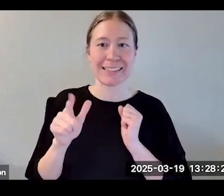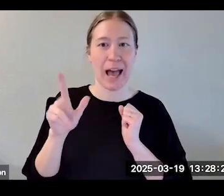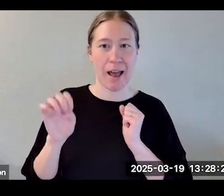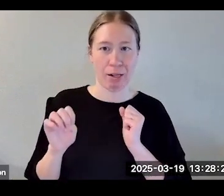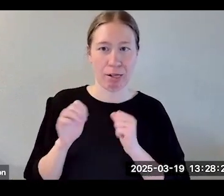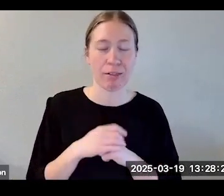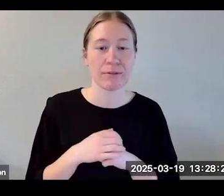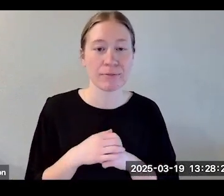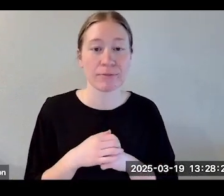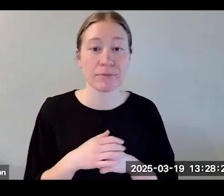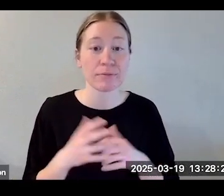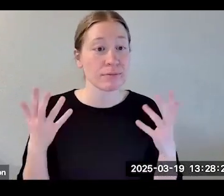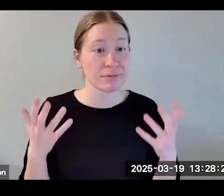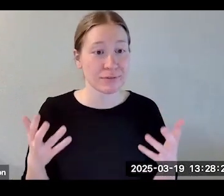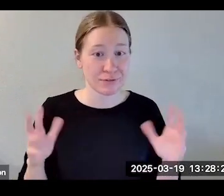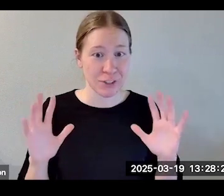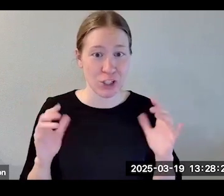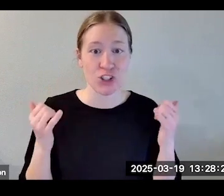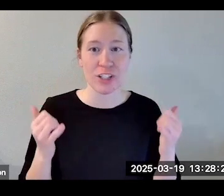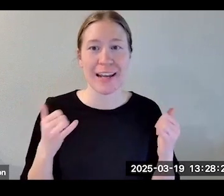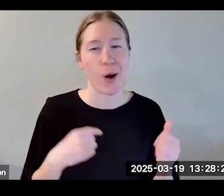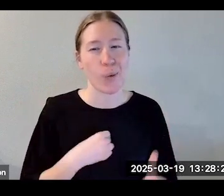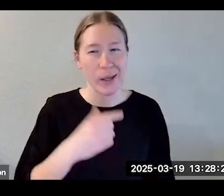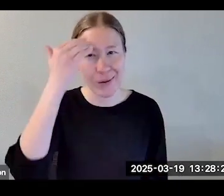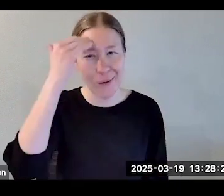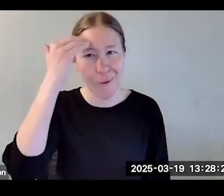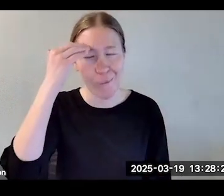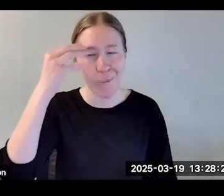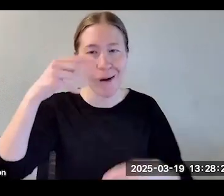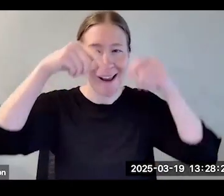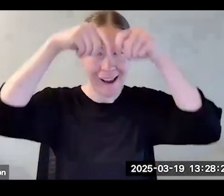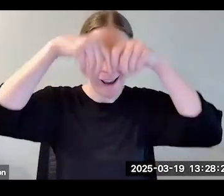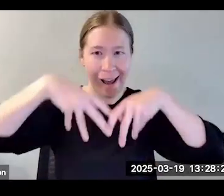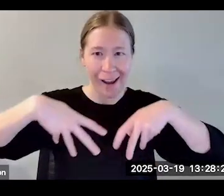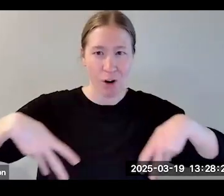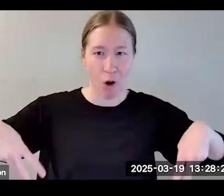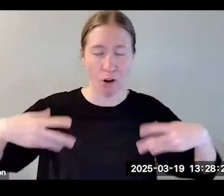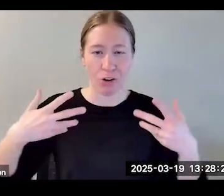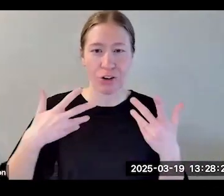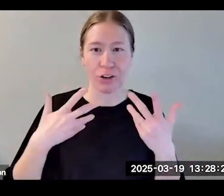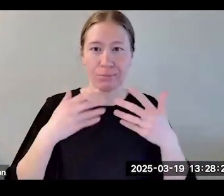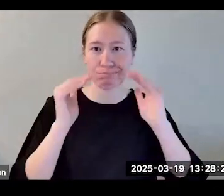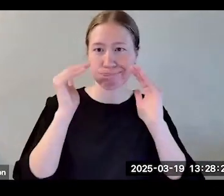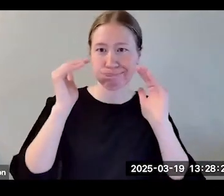we know that we need to use headings hierarchically. I talked about how Scholarship, Events, Work,